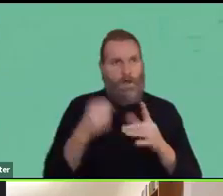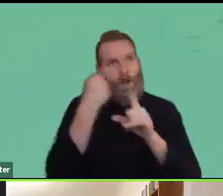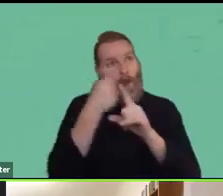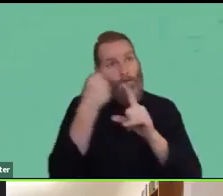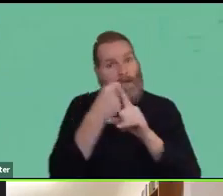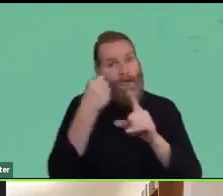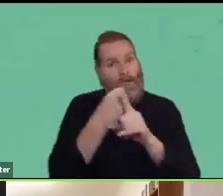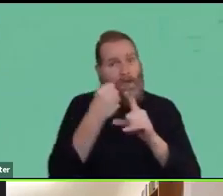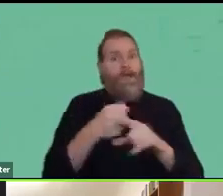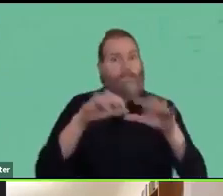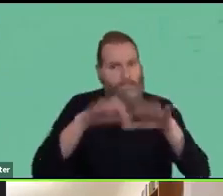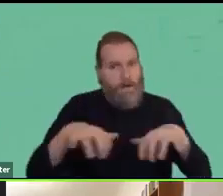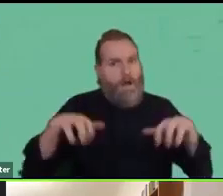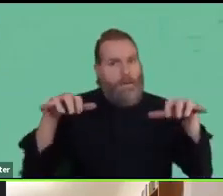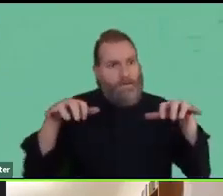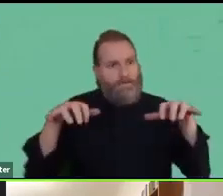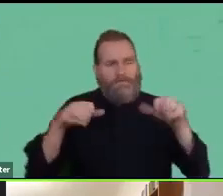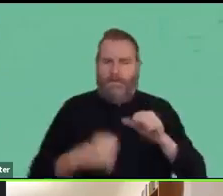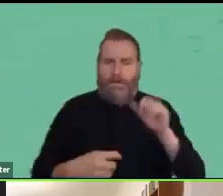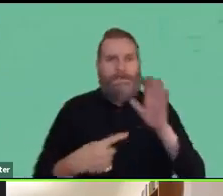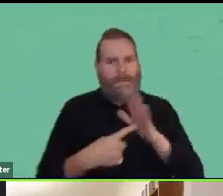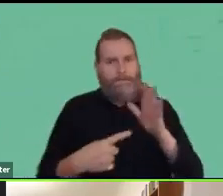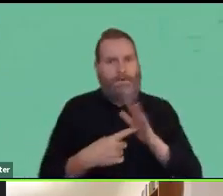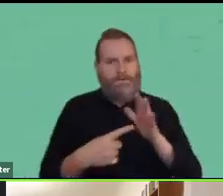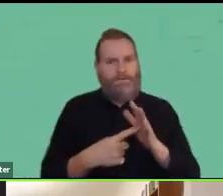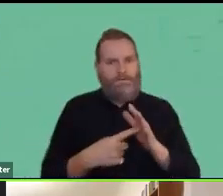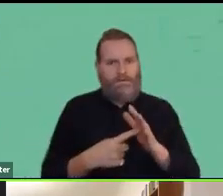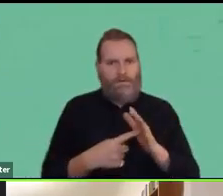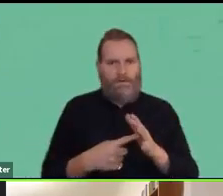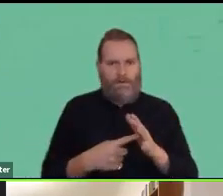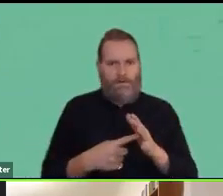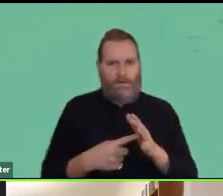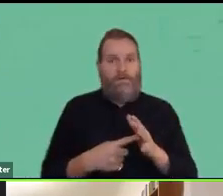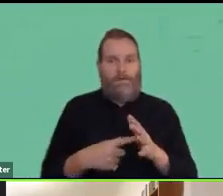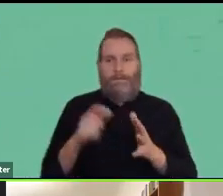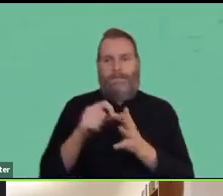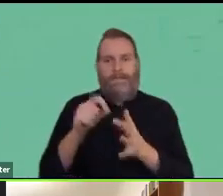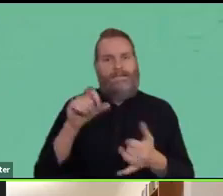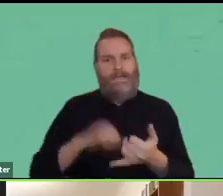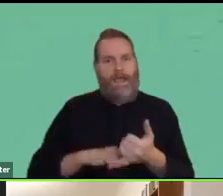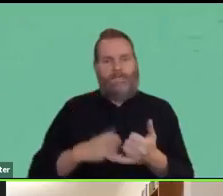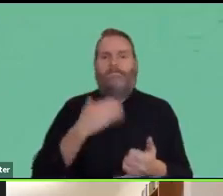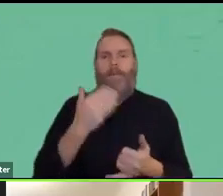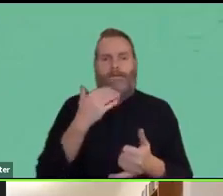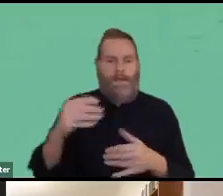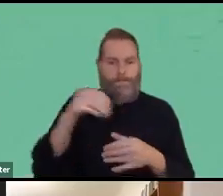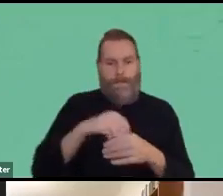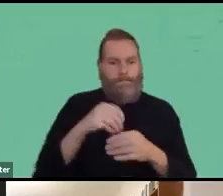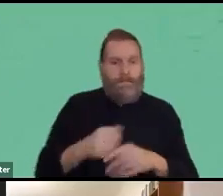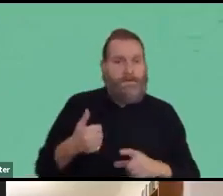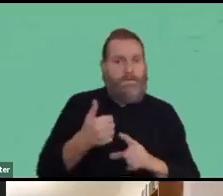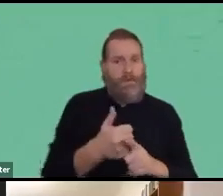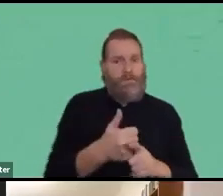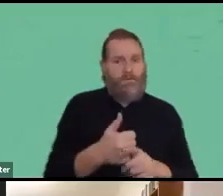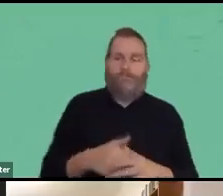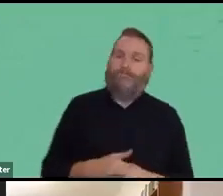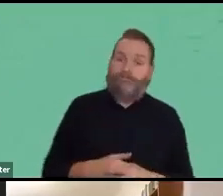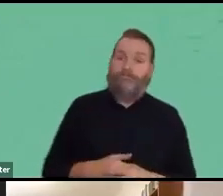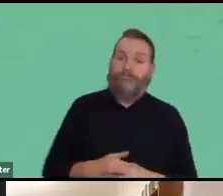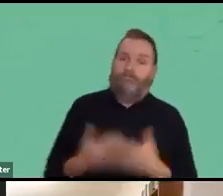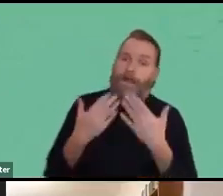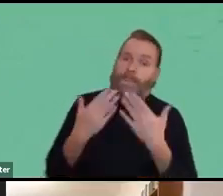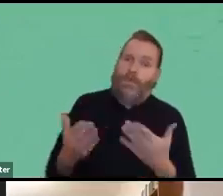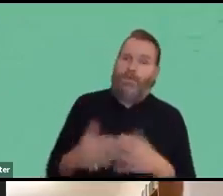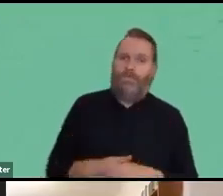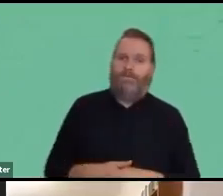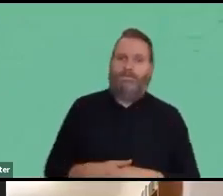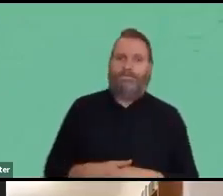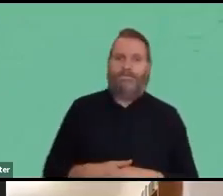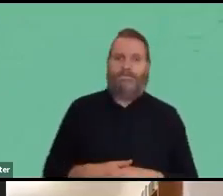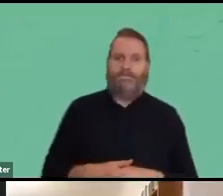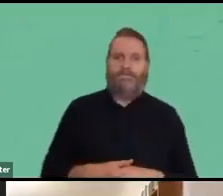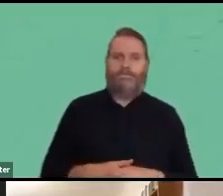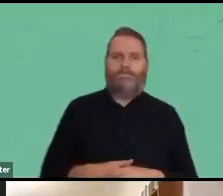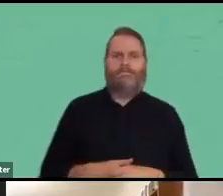we've got well represented with PCS. Okay thanks Mark a question - Rachel I don't know if you